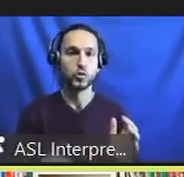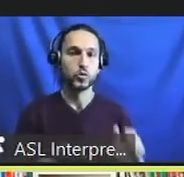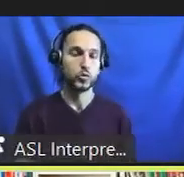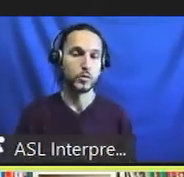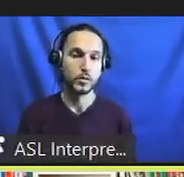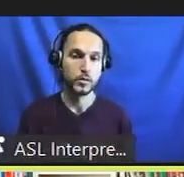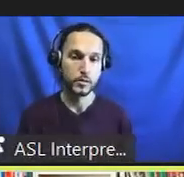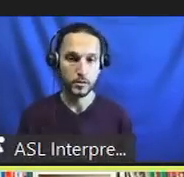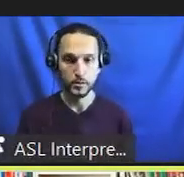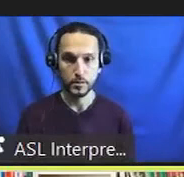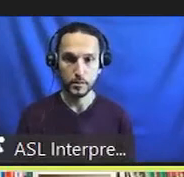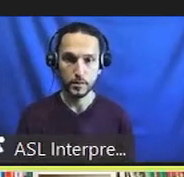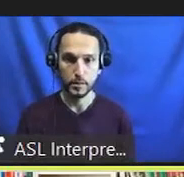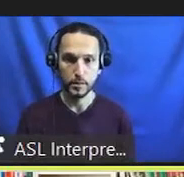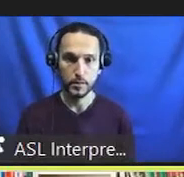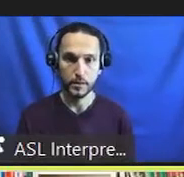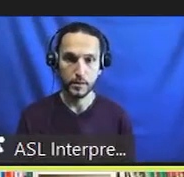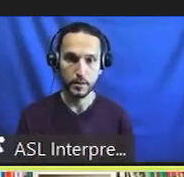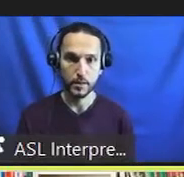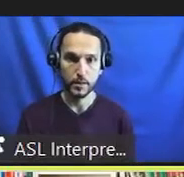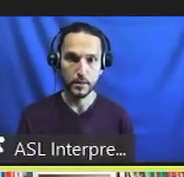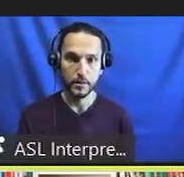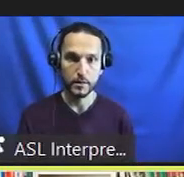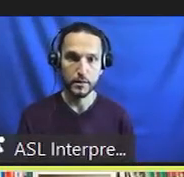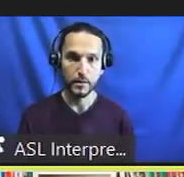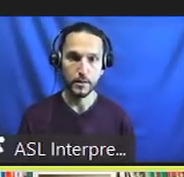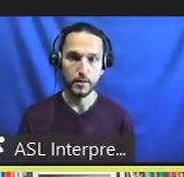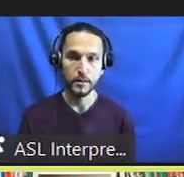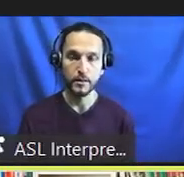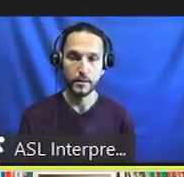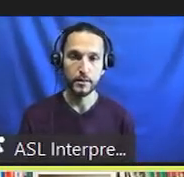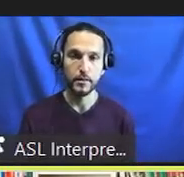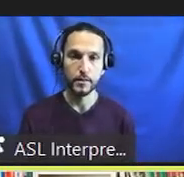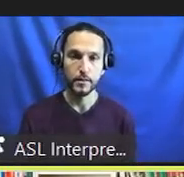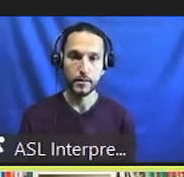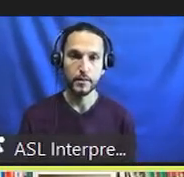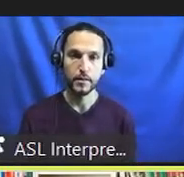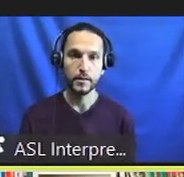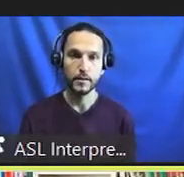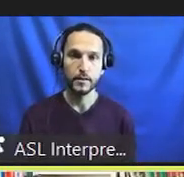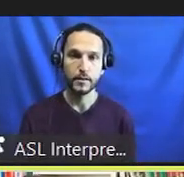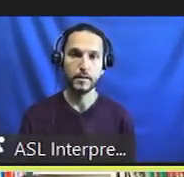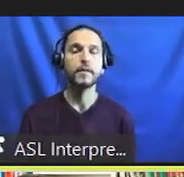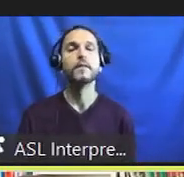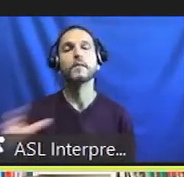So in terms of the industry standards,